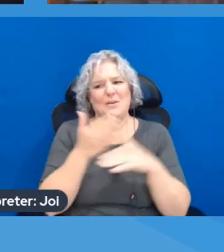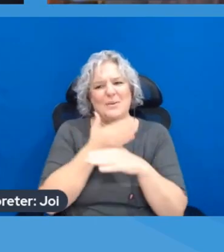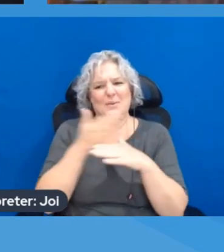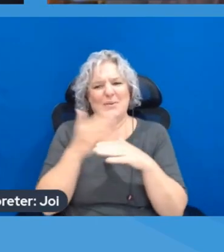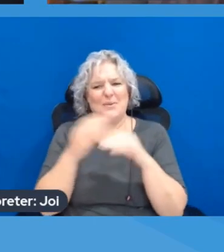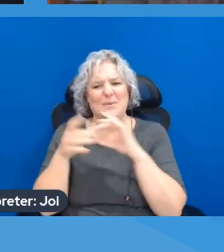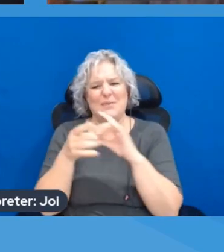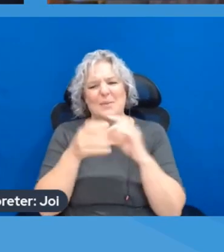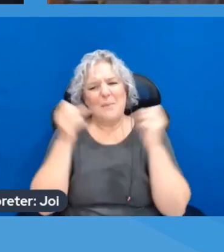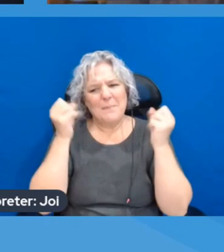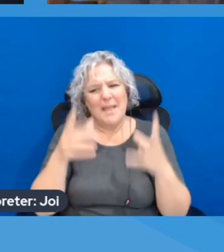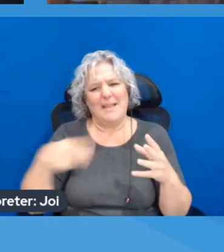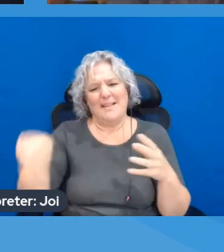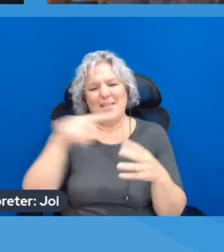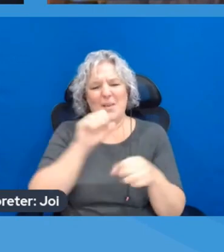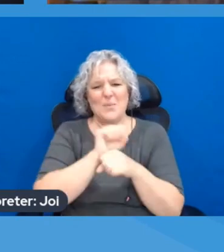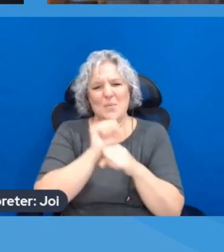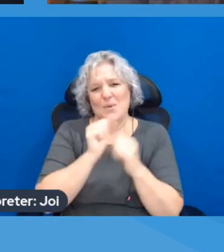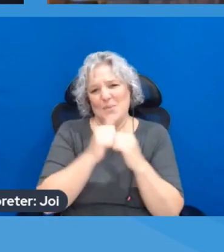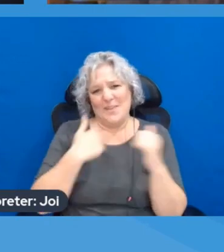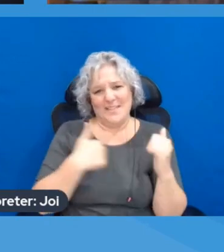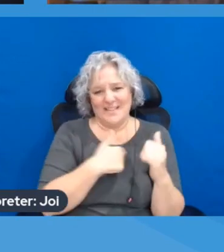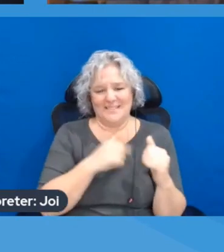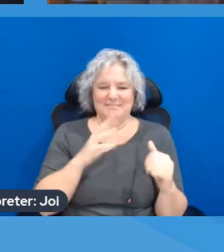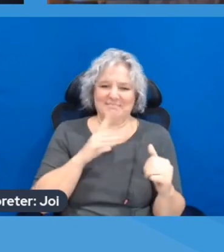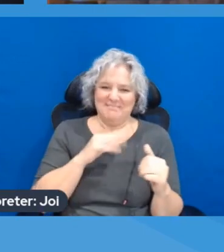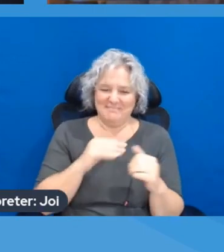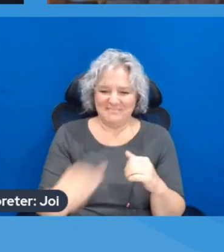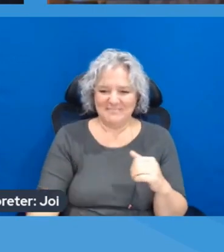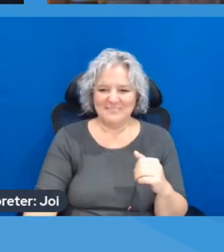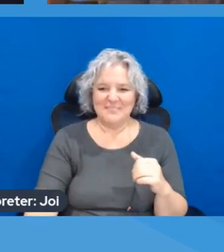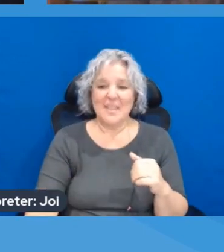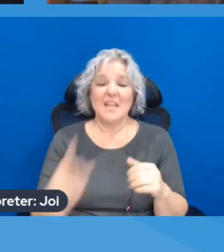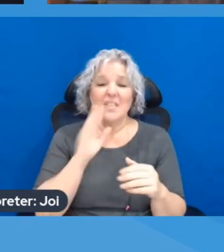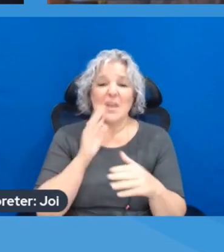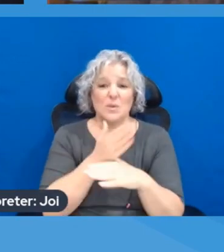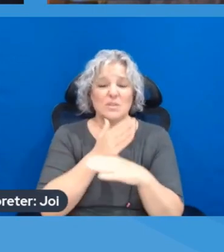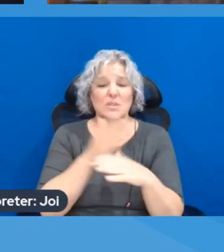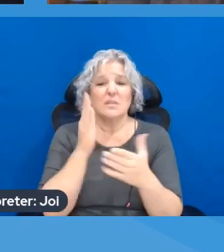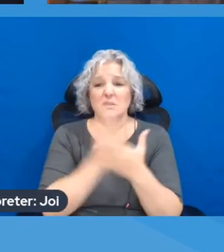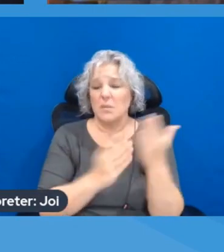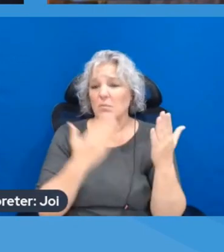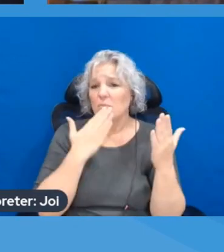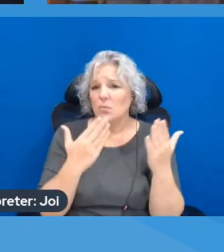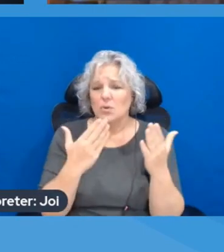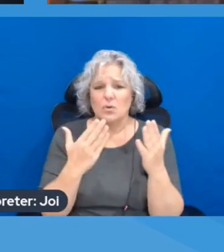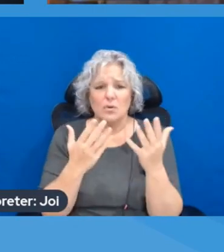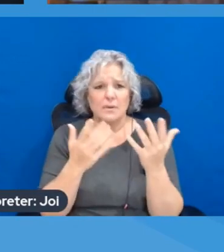working towards early childhood inclusion. They will share some of the exciting innovations they have been engaged in